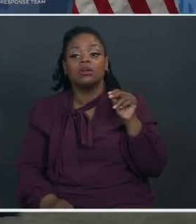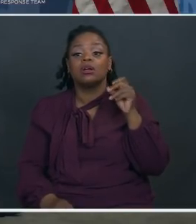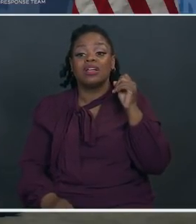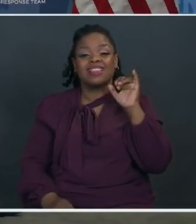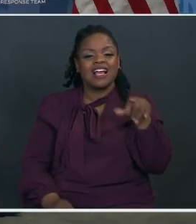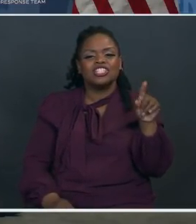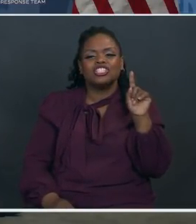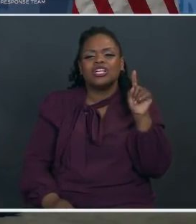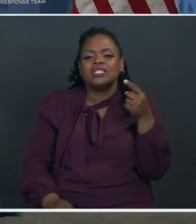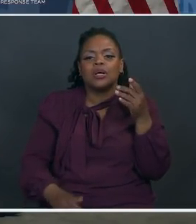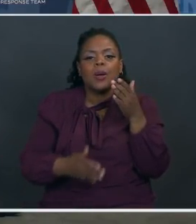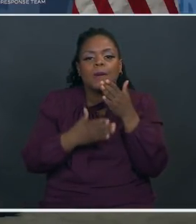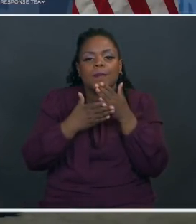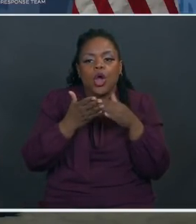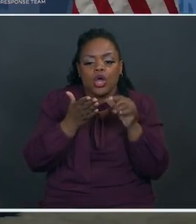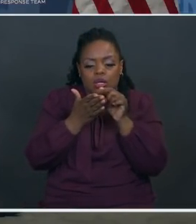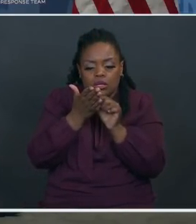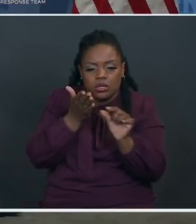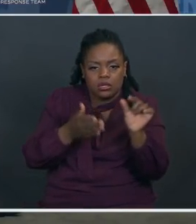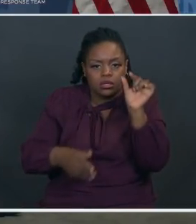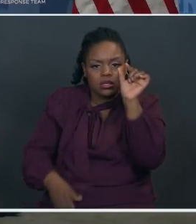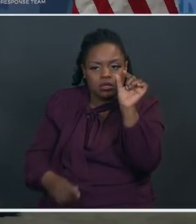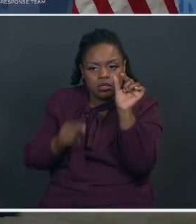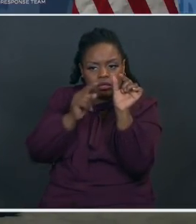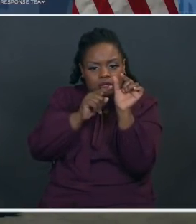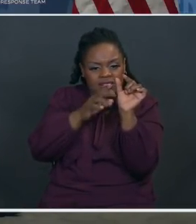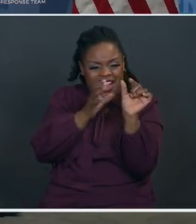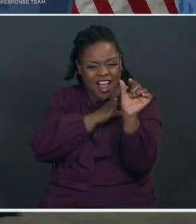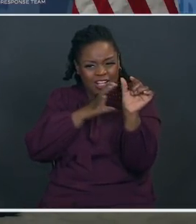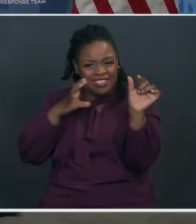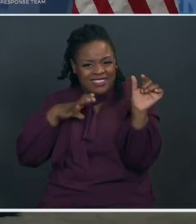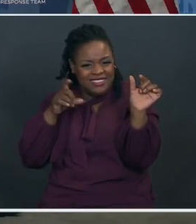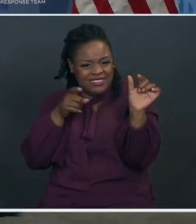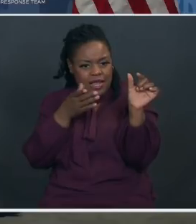We need Congress to provide money for additional vaccinations,